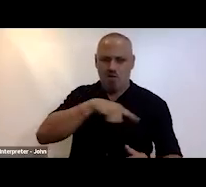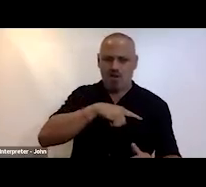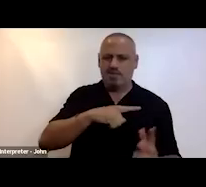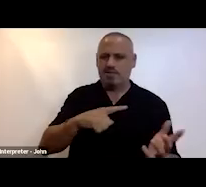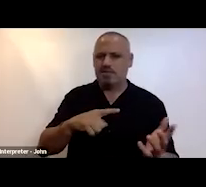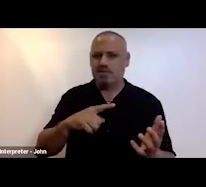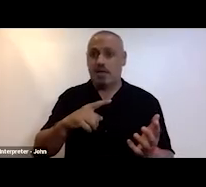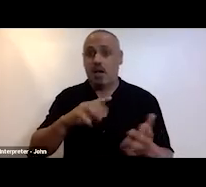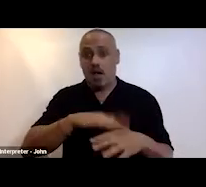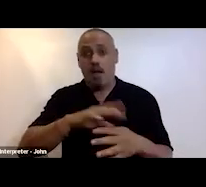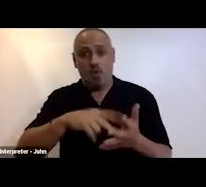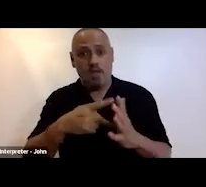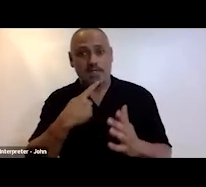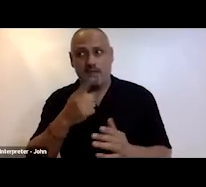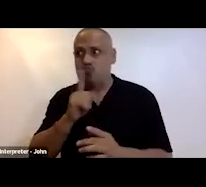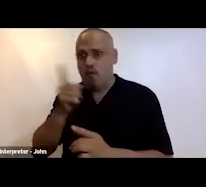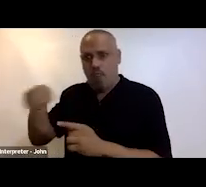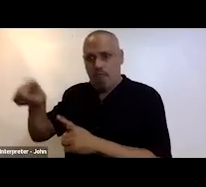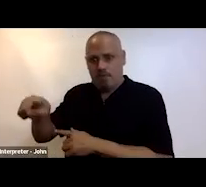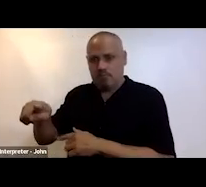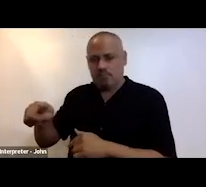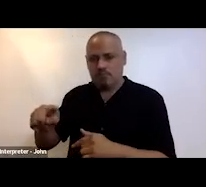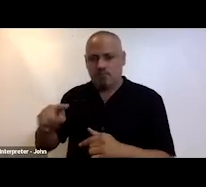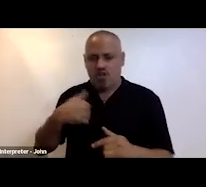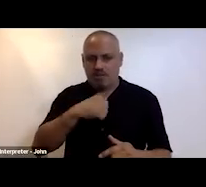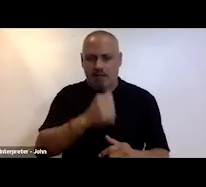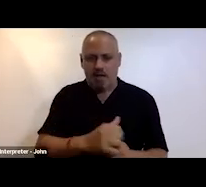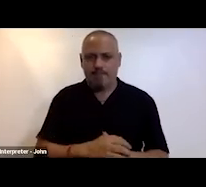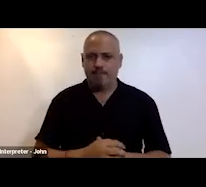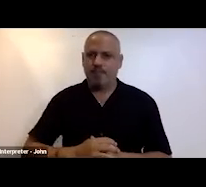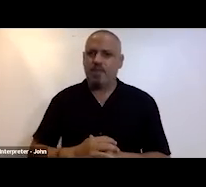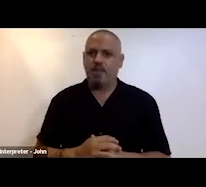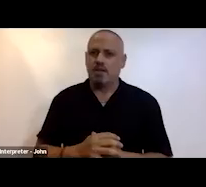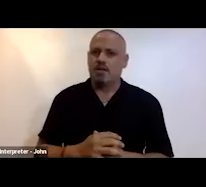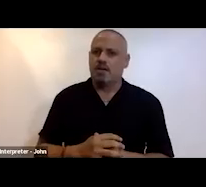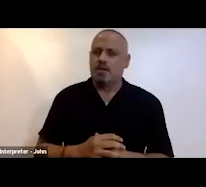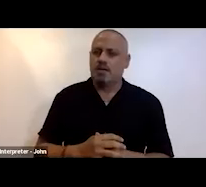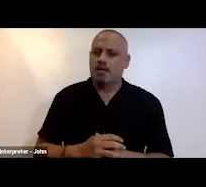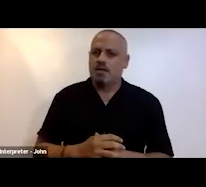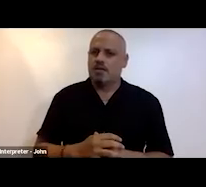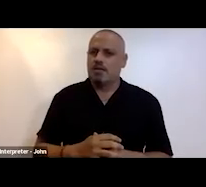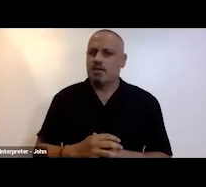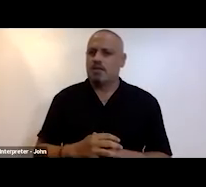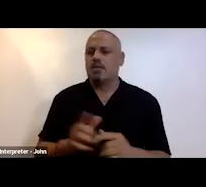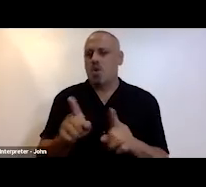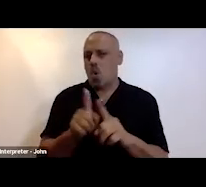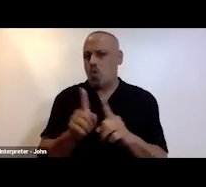because they are so very real to the person that is experiencing them. And on the flip side, delusions,